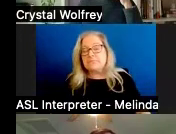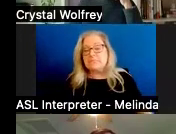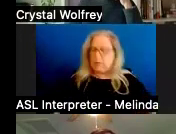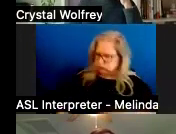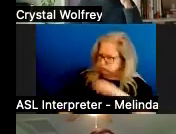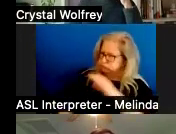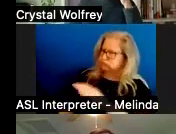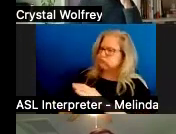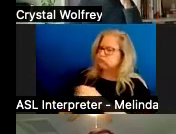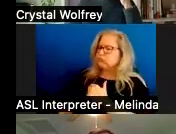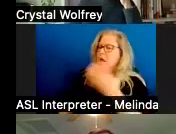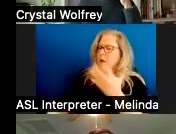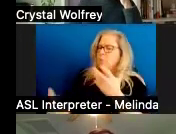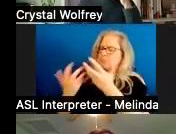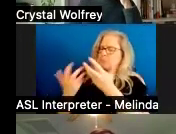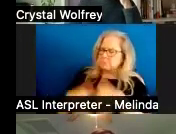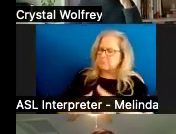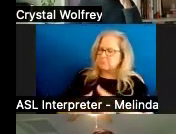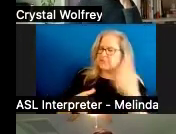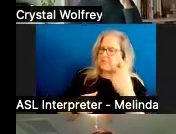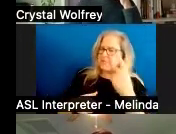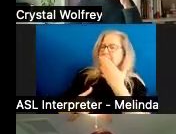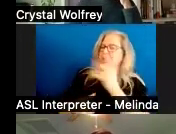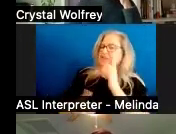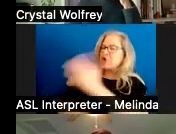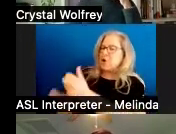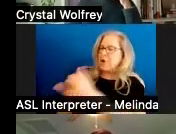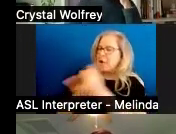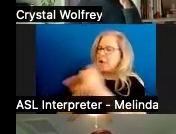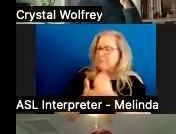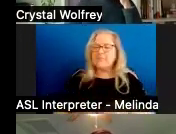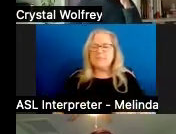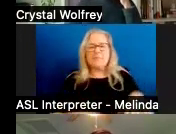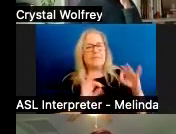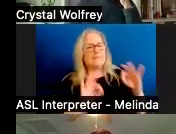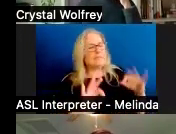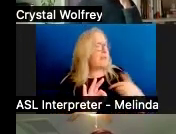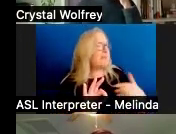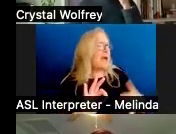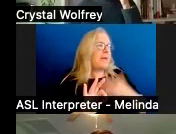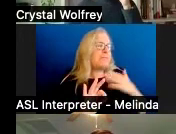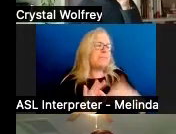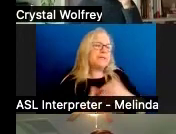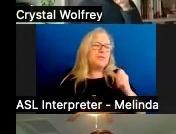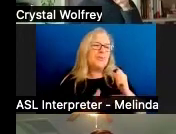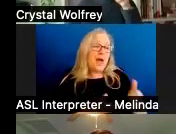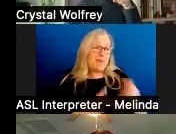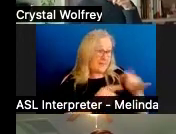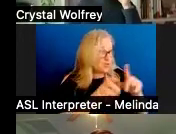I'll work to set that up. So thanks for your help. Crystal Wolfrey: I am happy to help. If you drop off again .. .